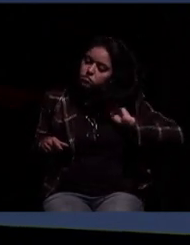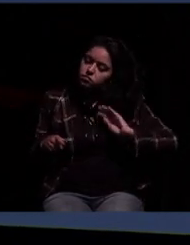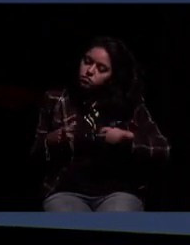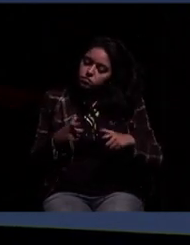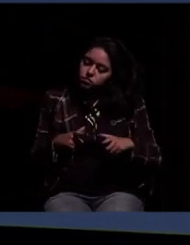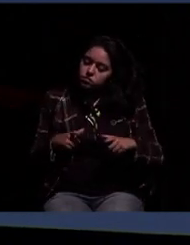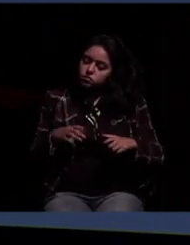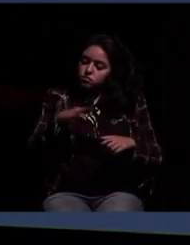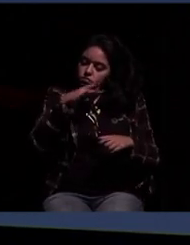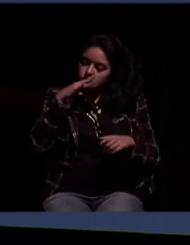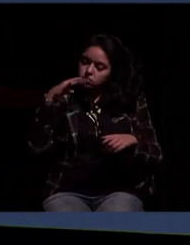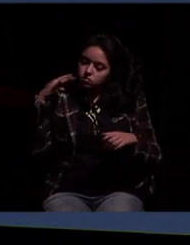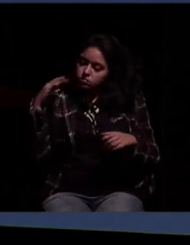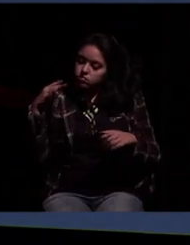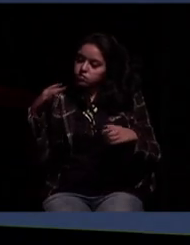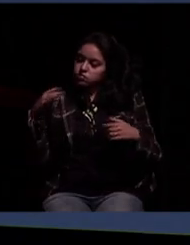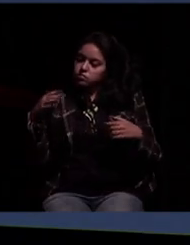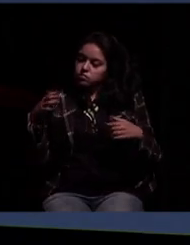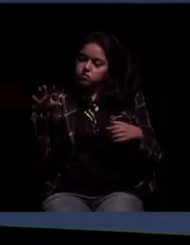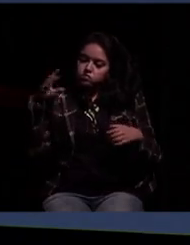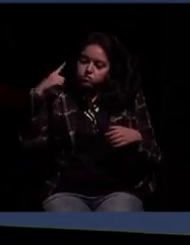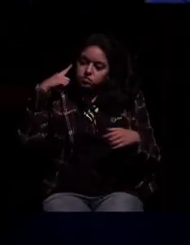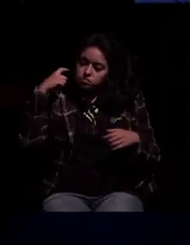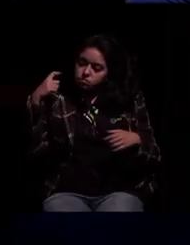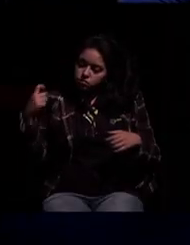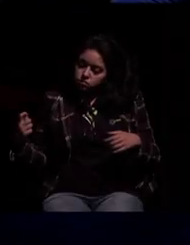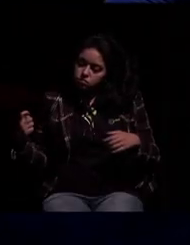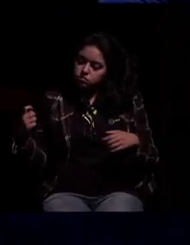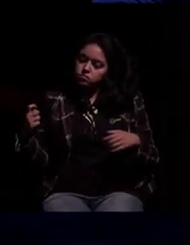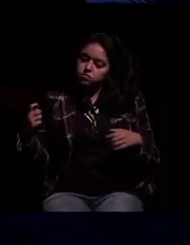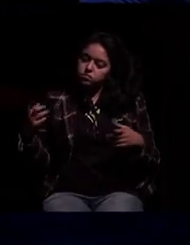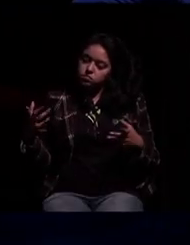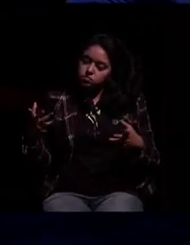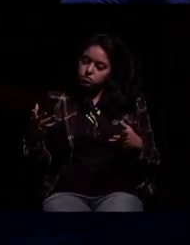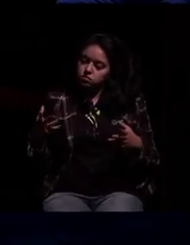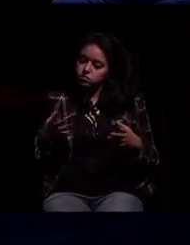sounds...